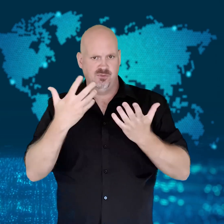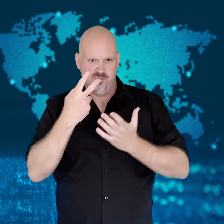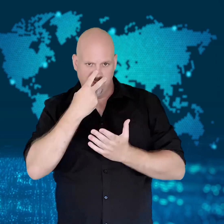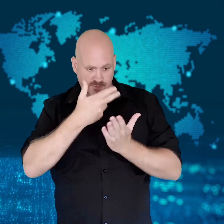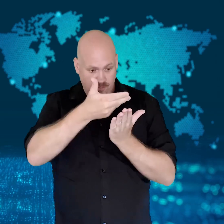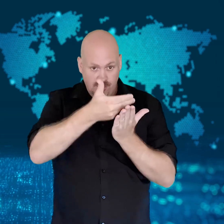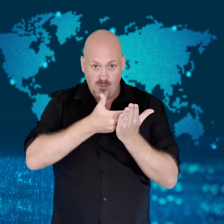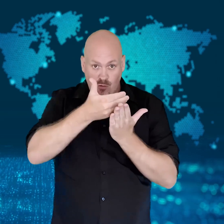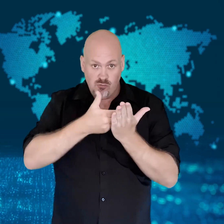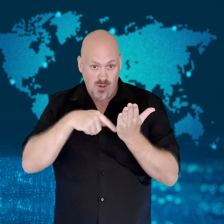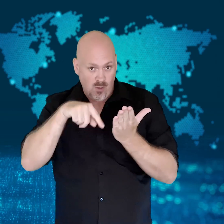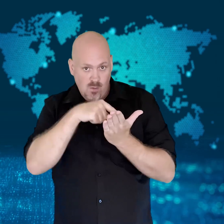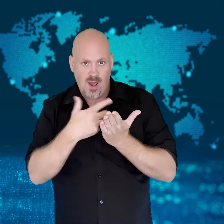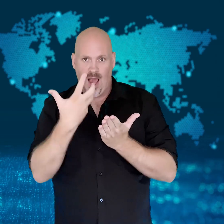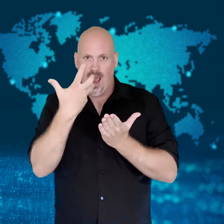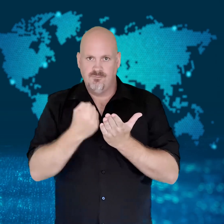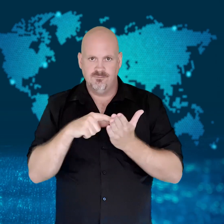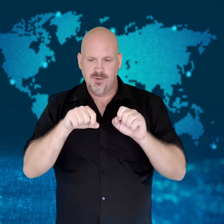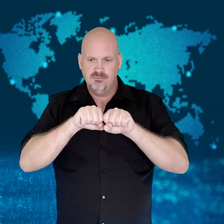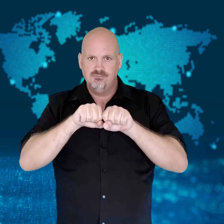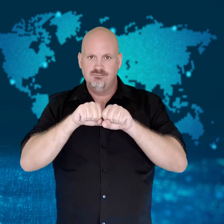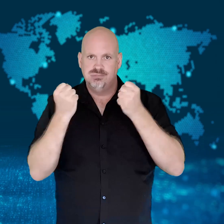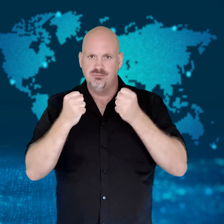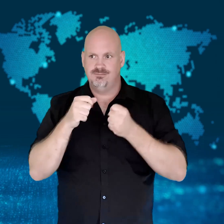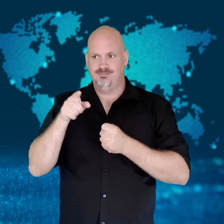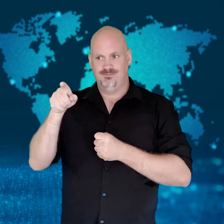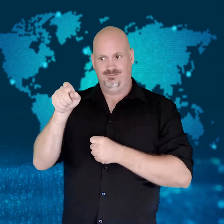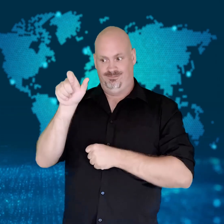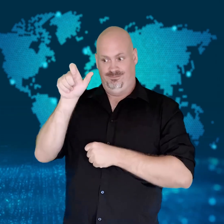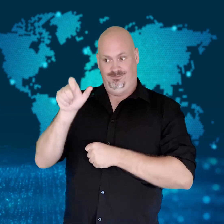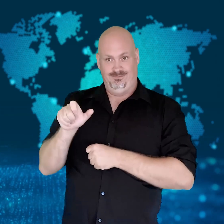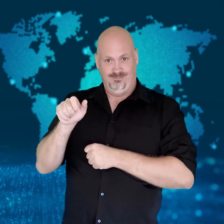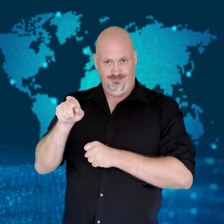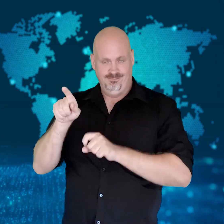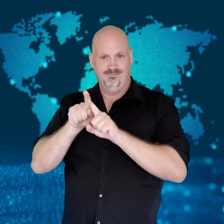attorney-client privilege.